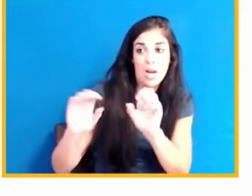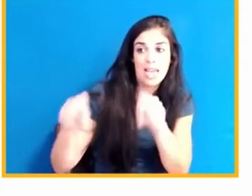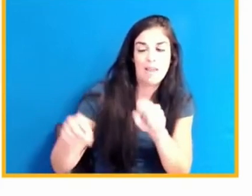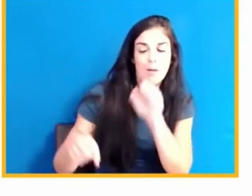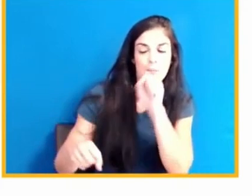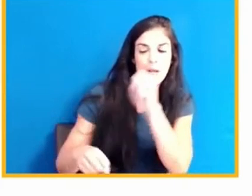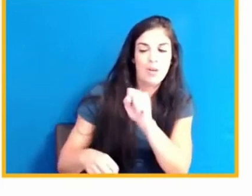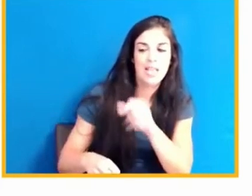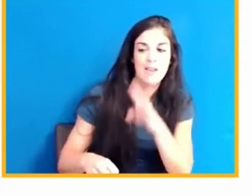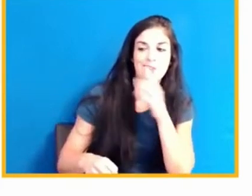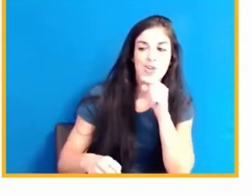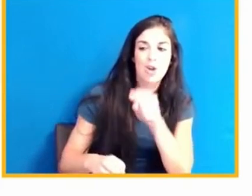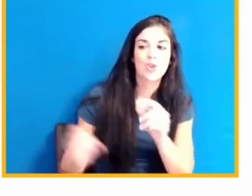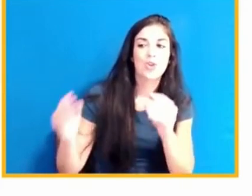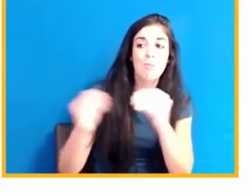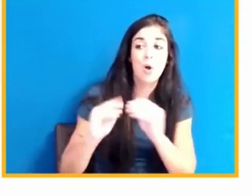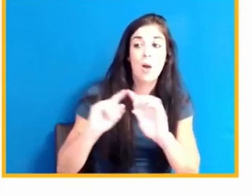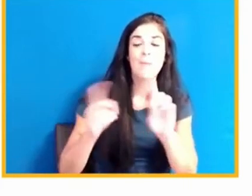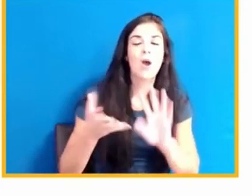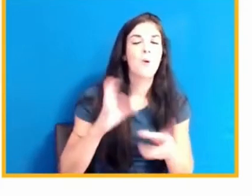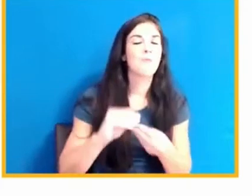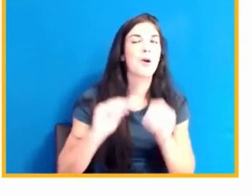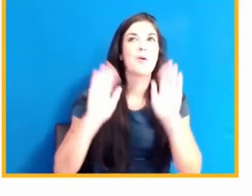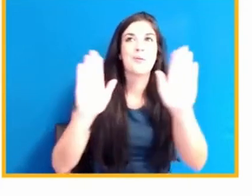you more on that but overall, amazing performance.